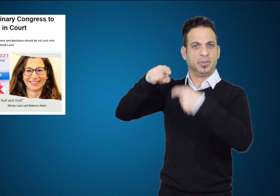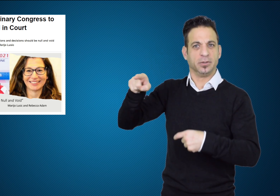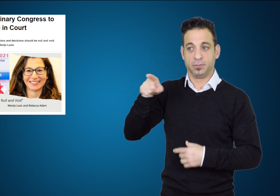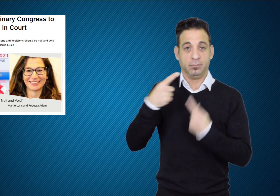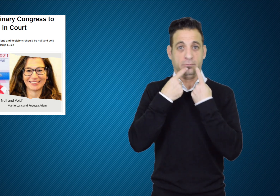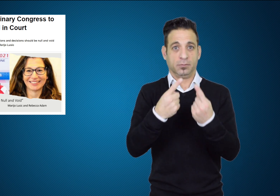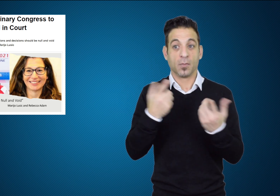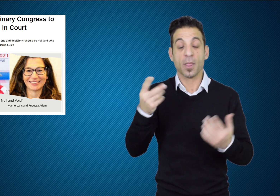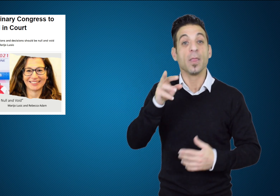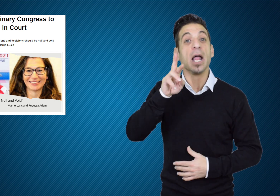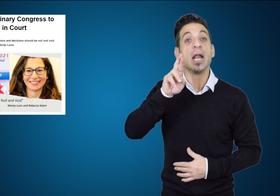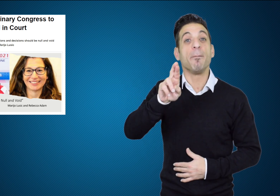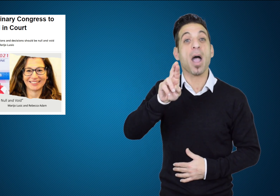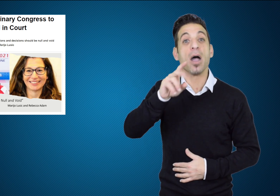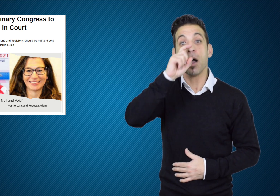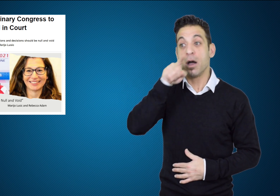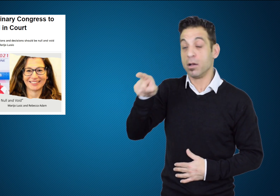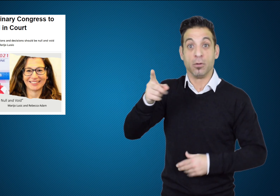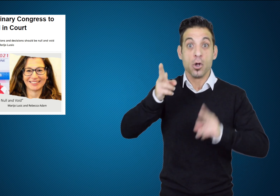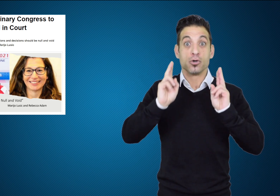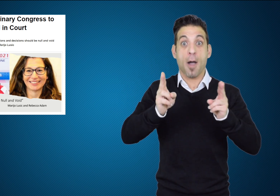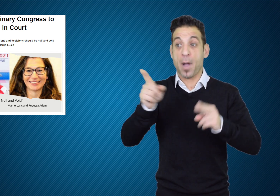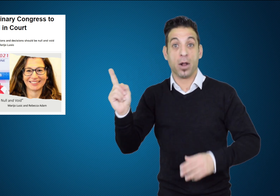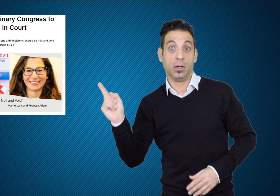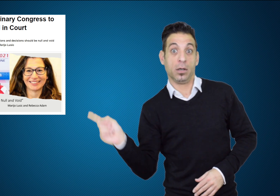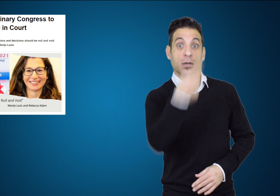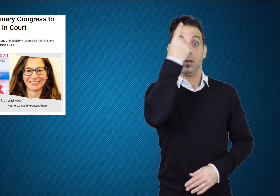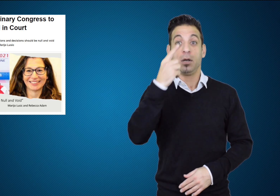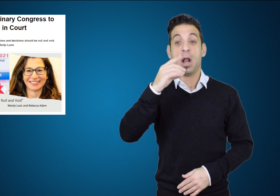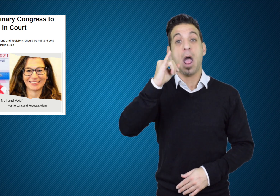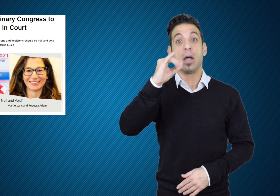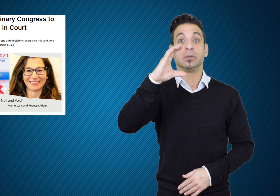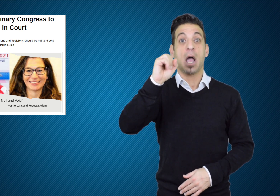Rebecca Adam, one of the four suspended former ICSD board members claimed in a vlog posted just prior to the Extraordinary Congress